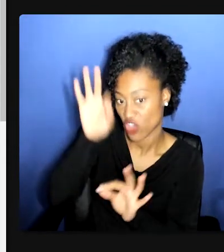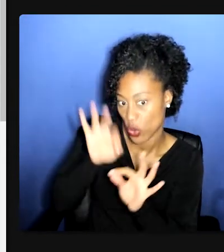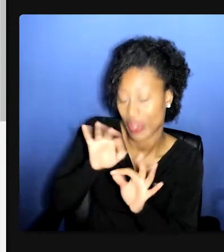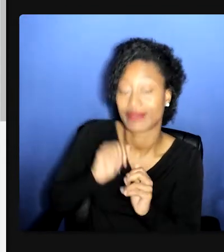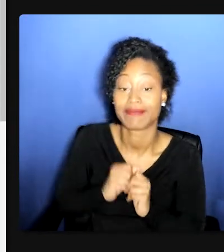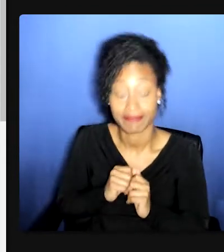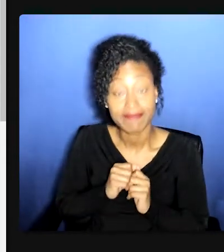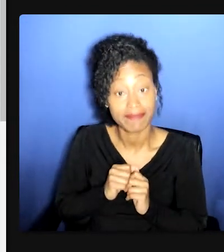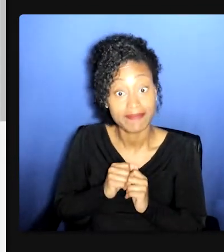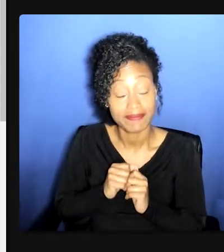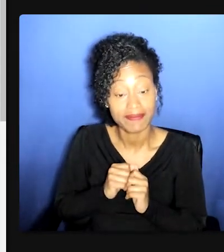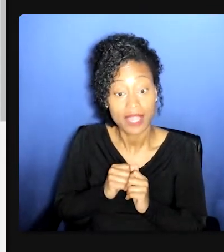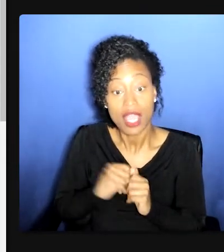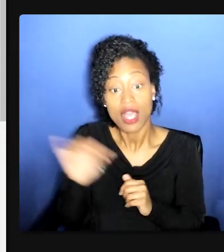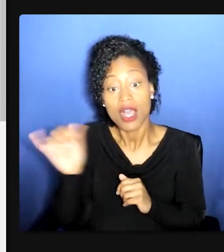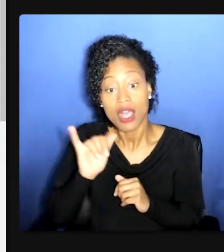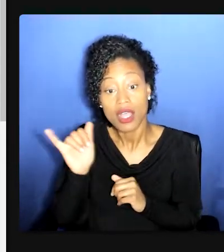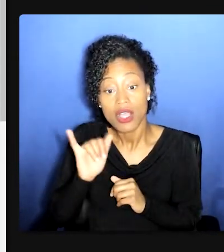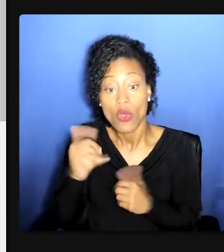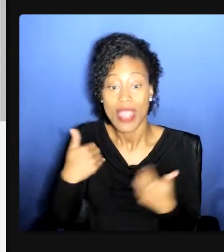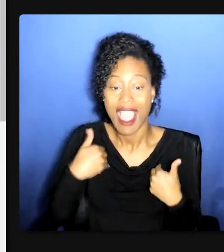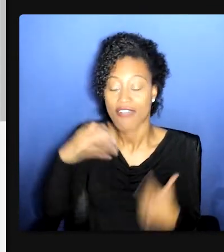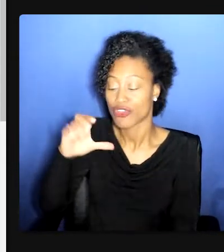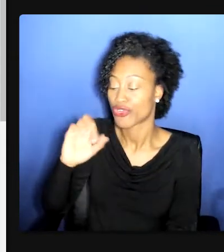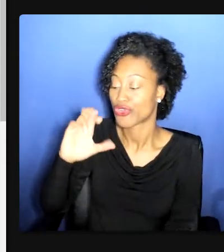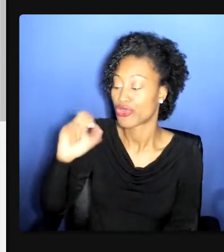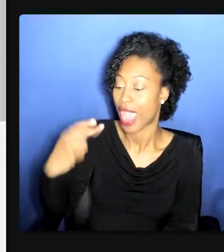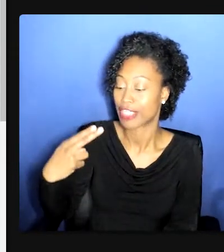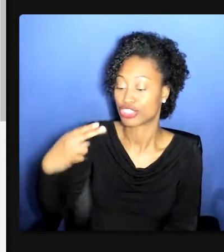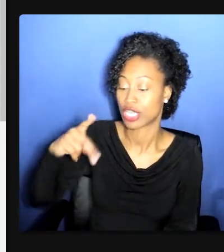We also support crash dump collection.